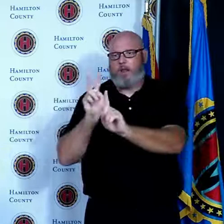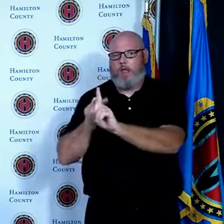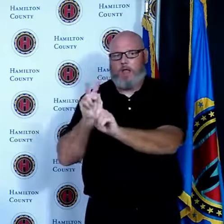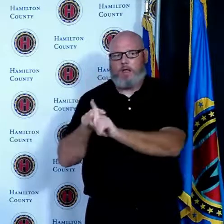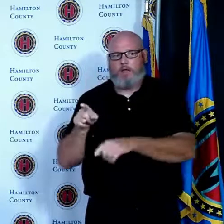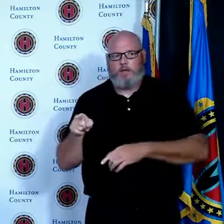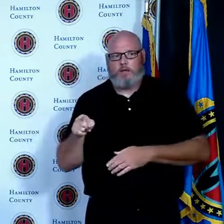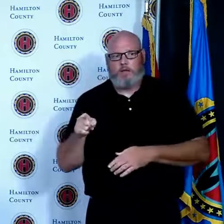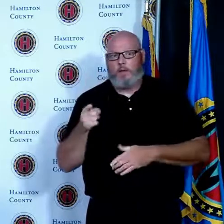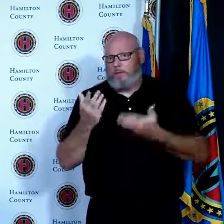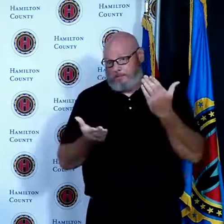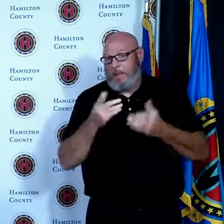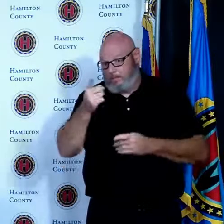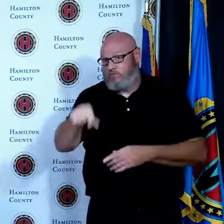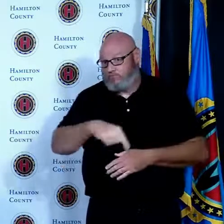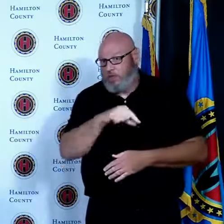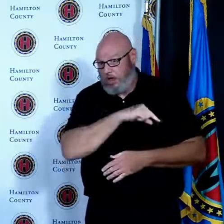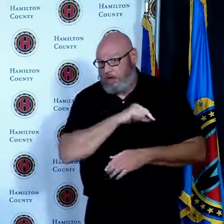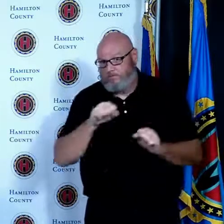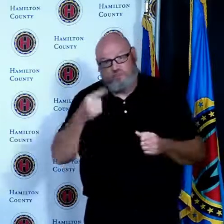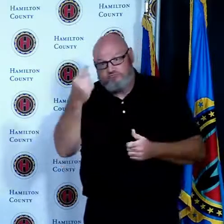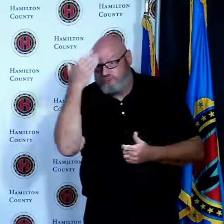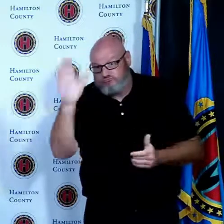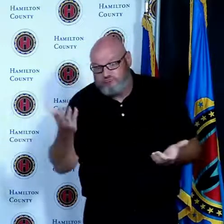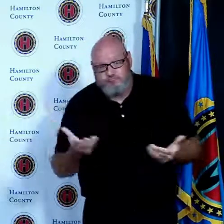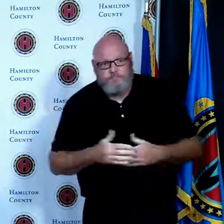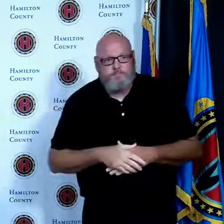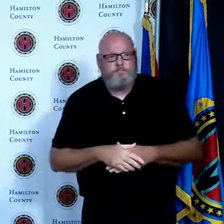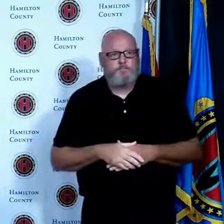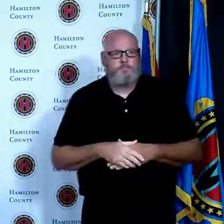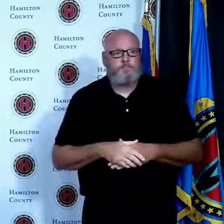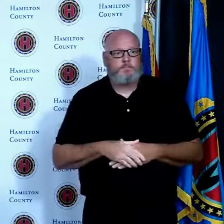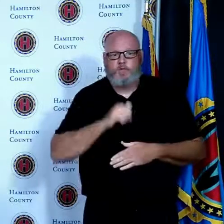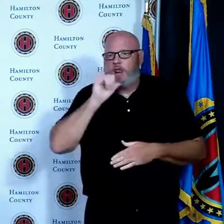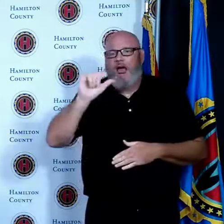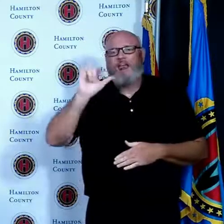please apply again if you receive PPP under 20,000